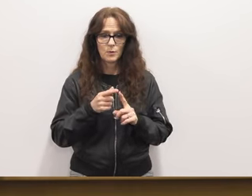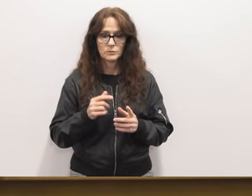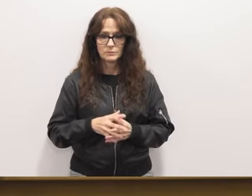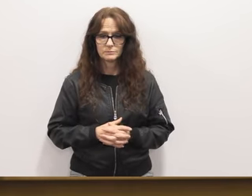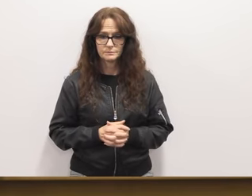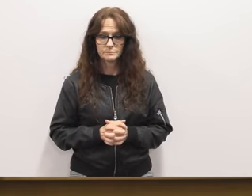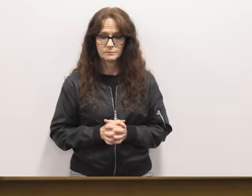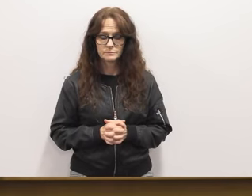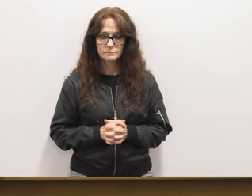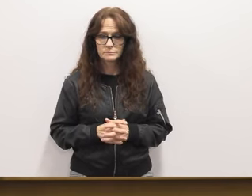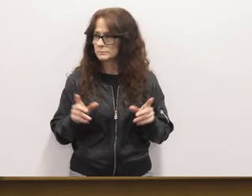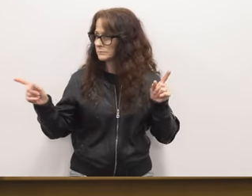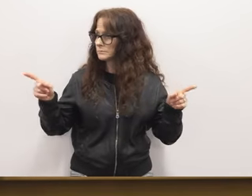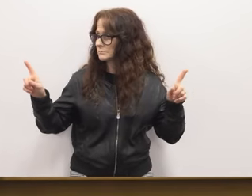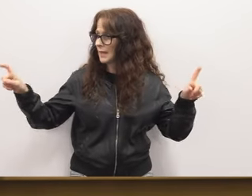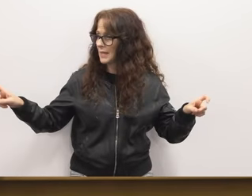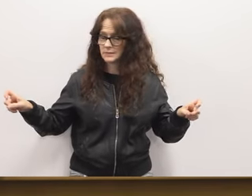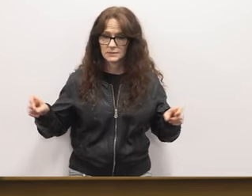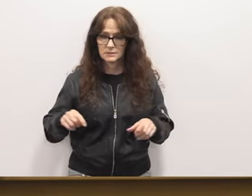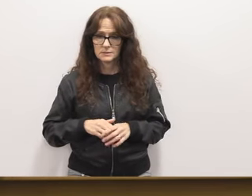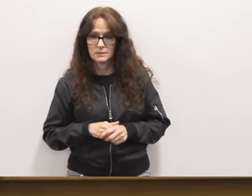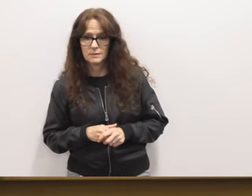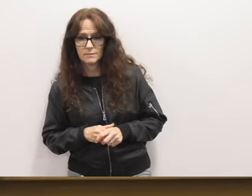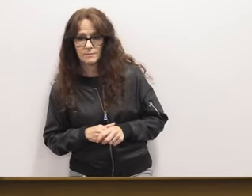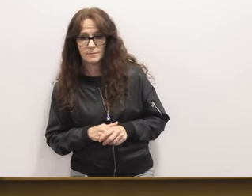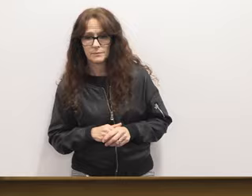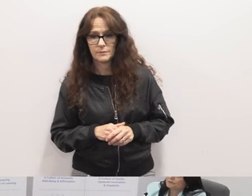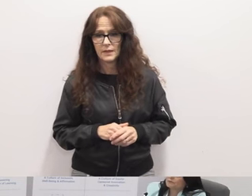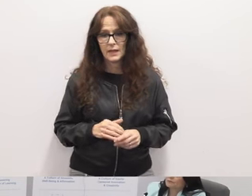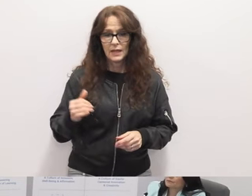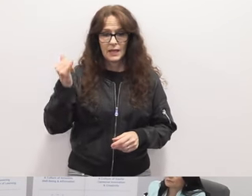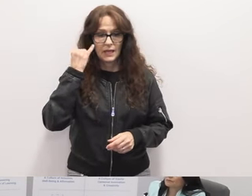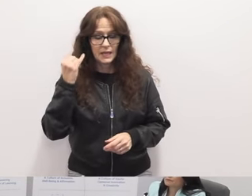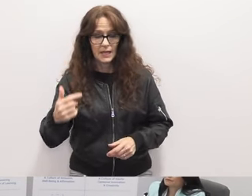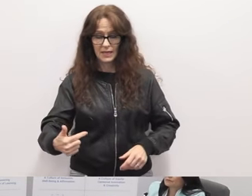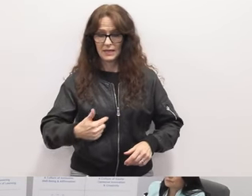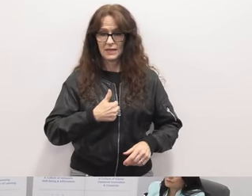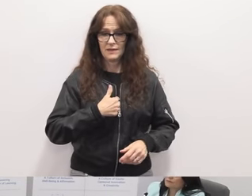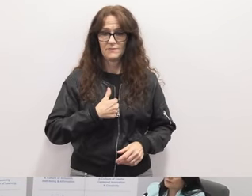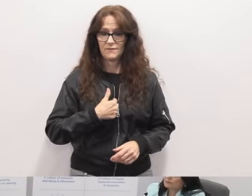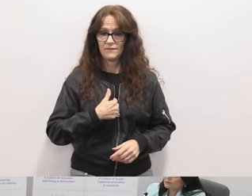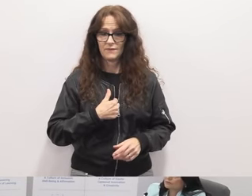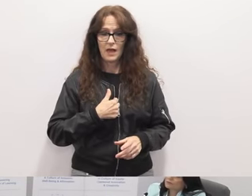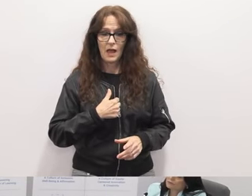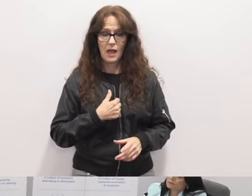[Juan Benitez] So can I ask both of them a question, Madam Chair? [Diana Craighead] Yes. So if I'm hearing correctly,